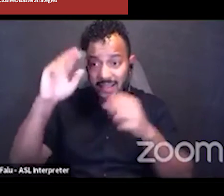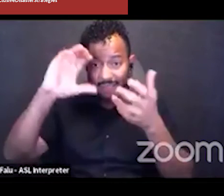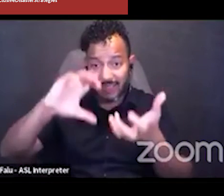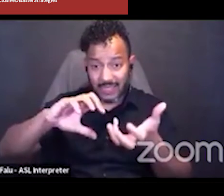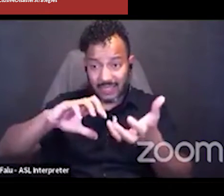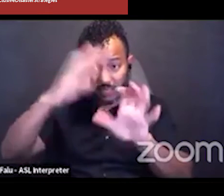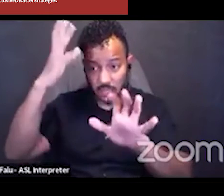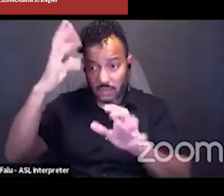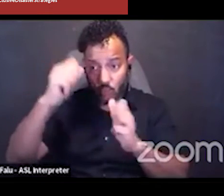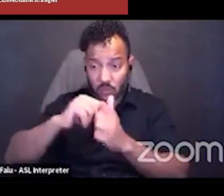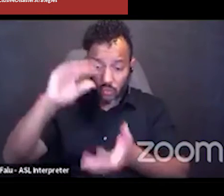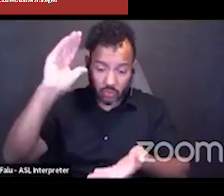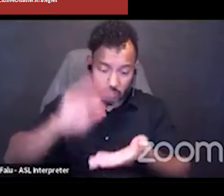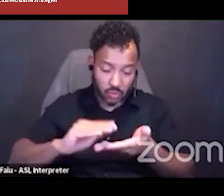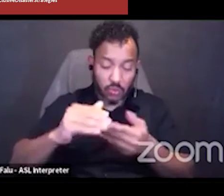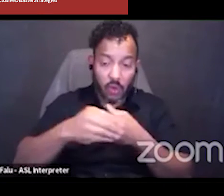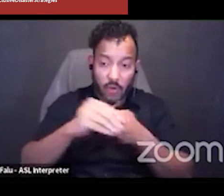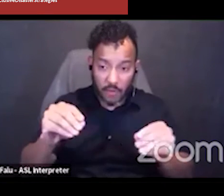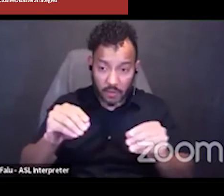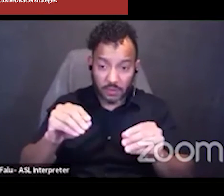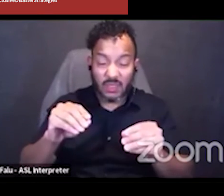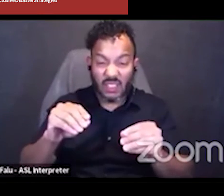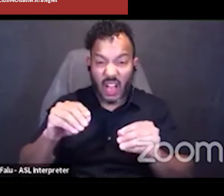office for persons with disabilities.